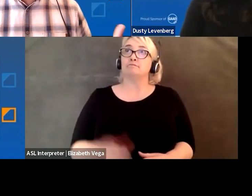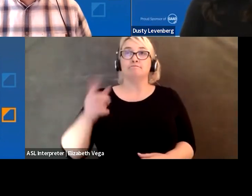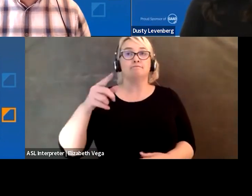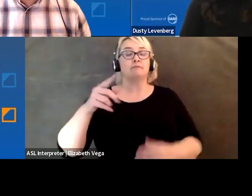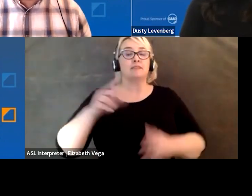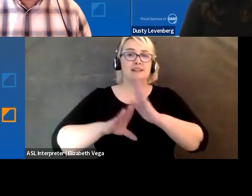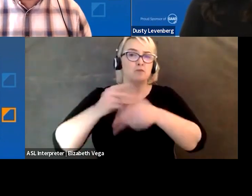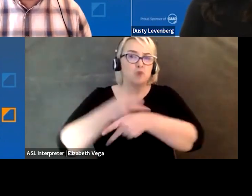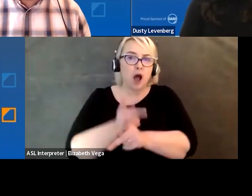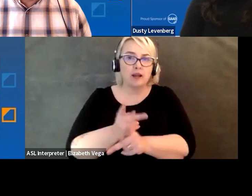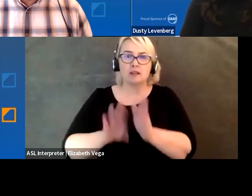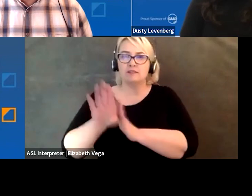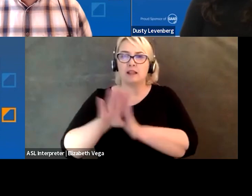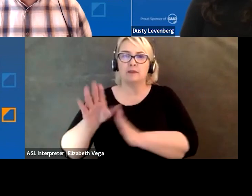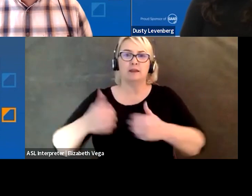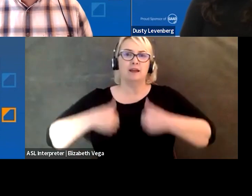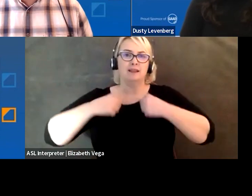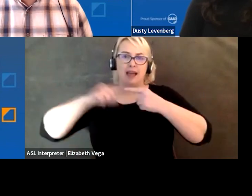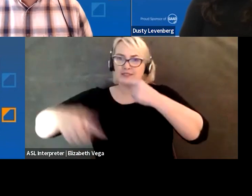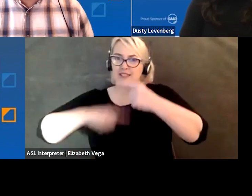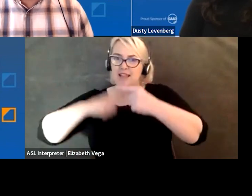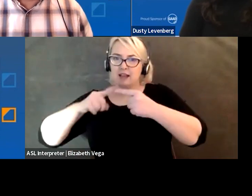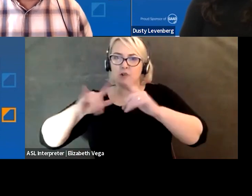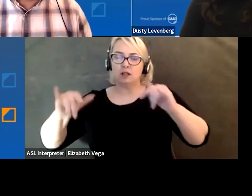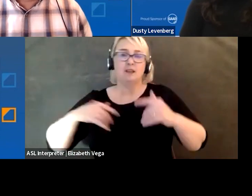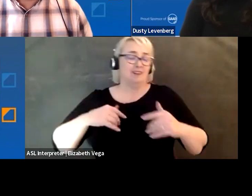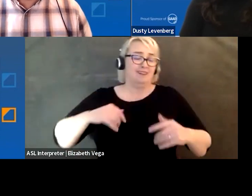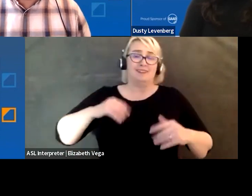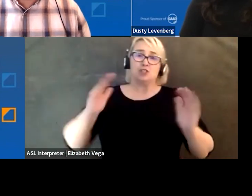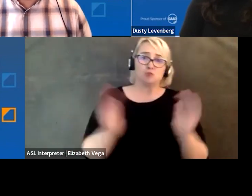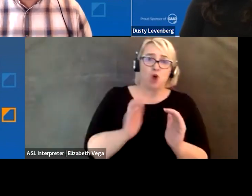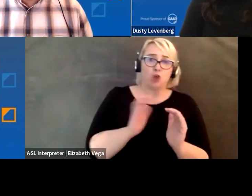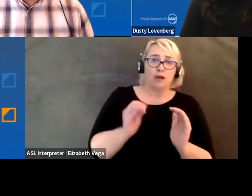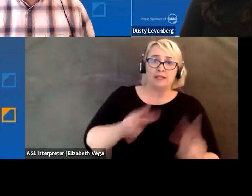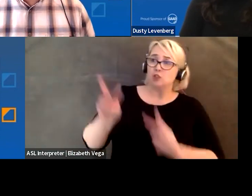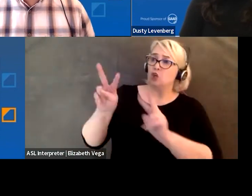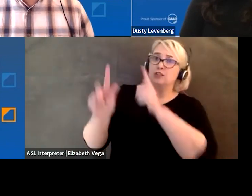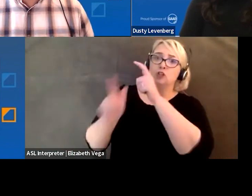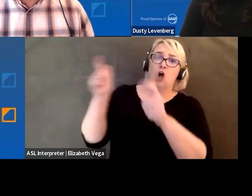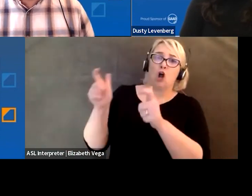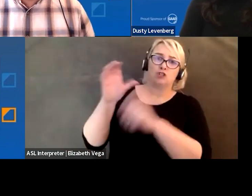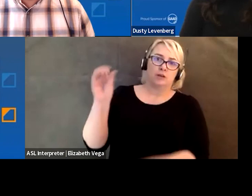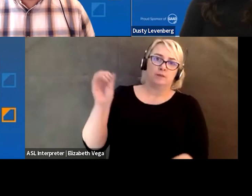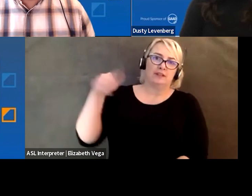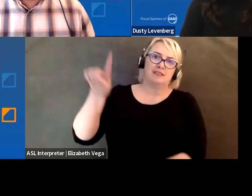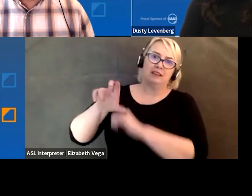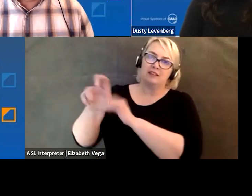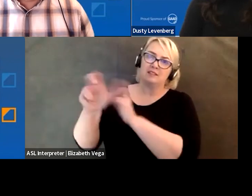development, life cycle really looks to these large companies that put in these big investments in order to see where they're going to go.